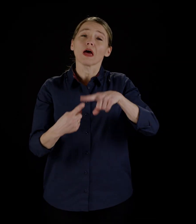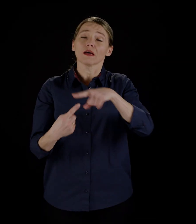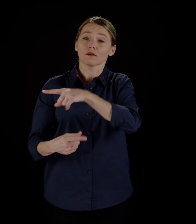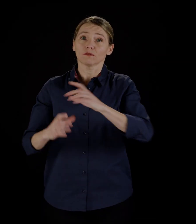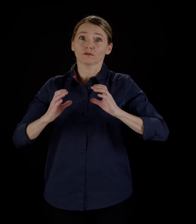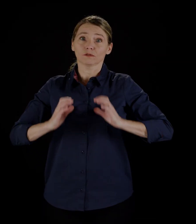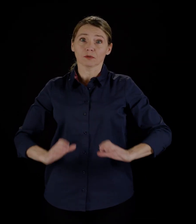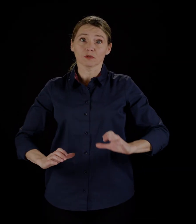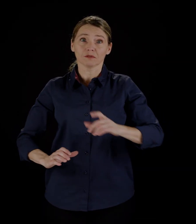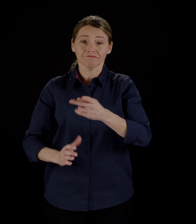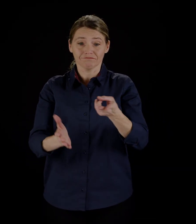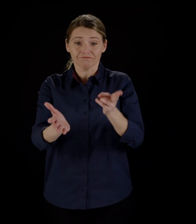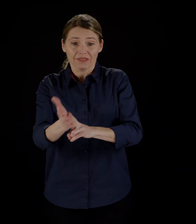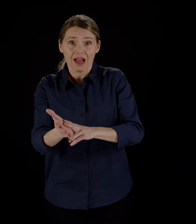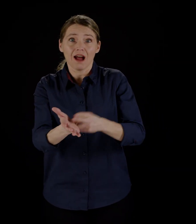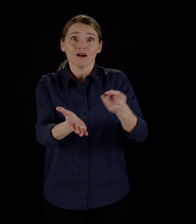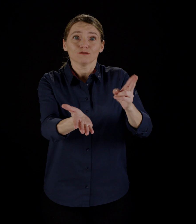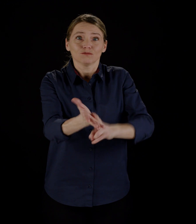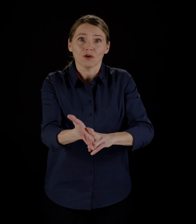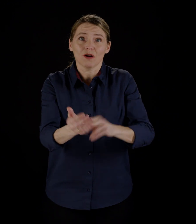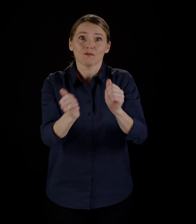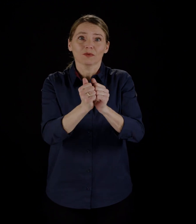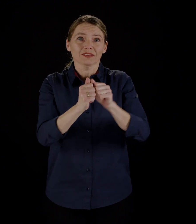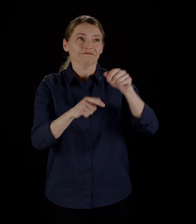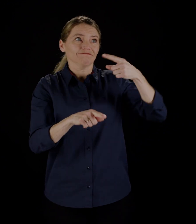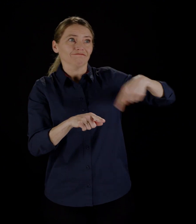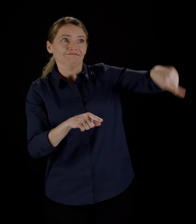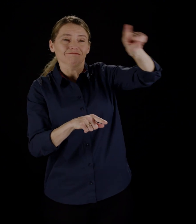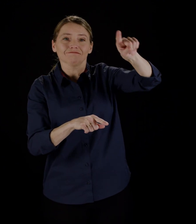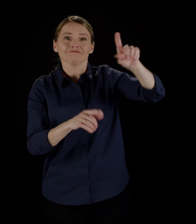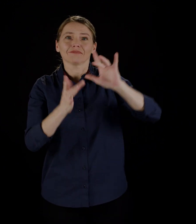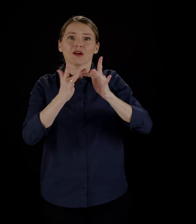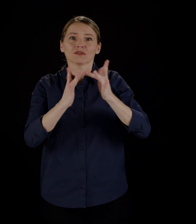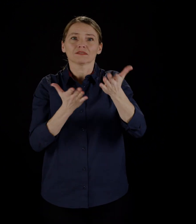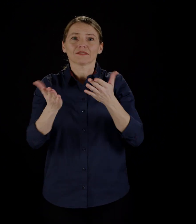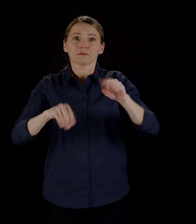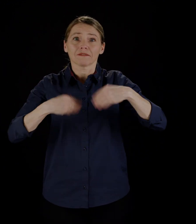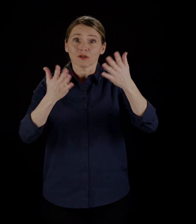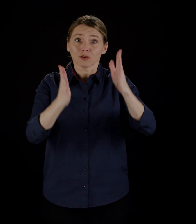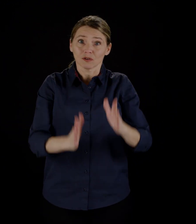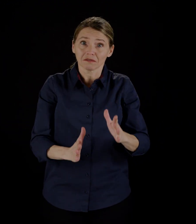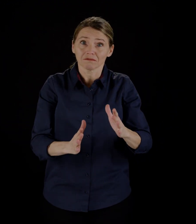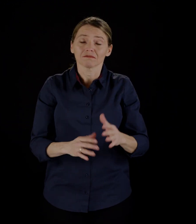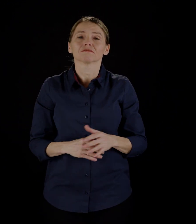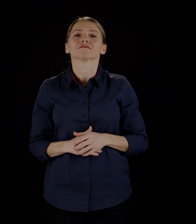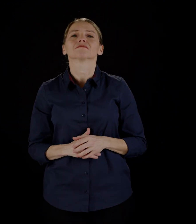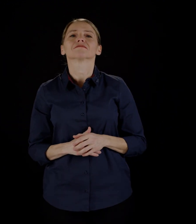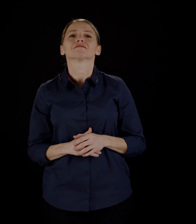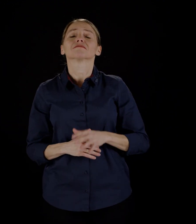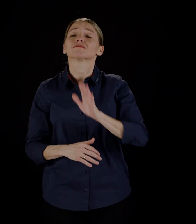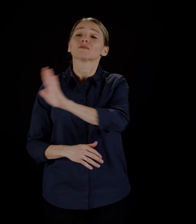When a customer signs a contract with an Internet Service Provider, or ISP, their chosen plan